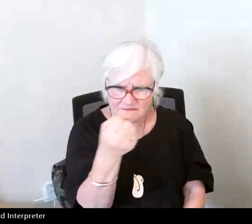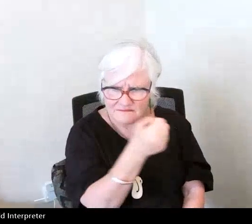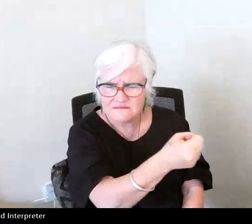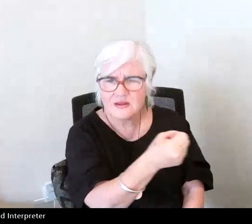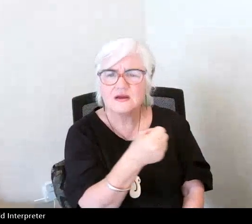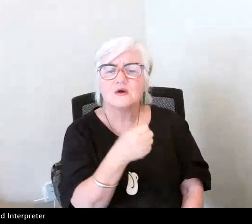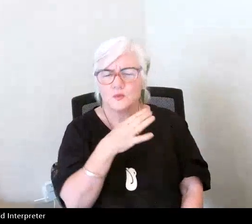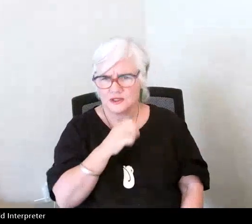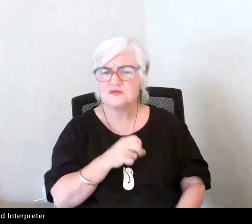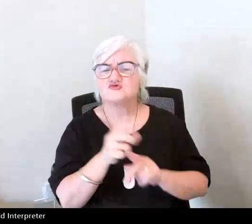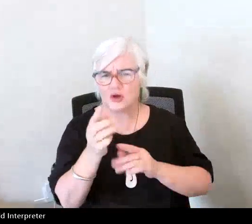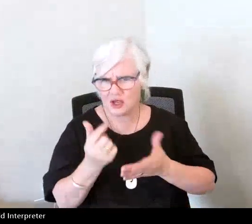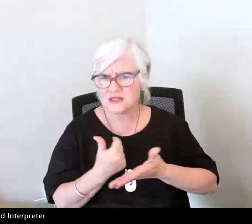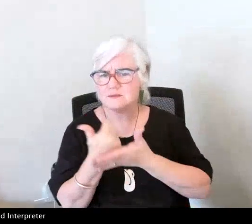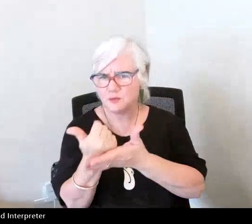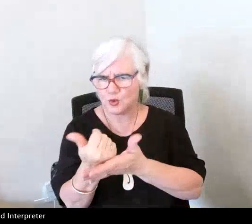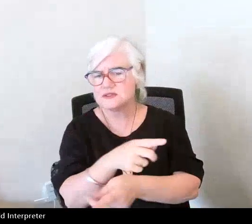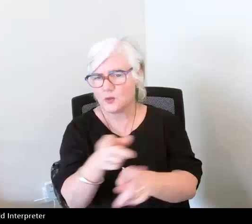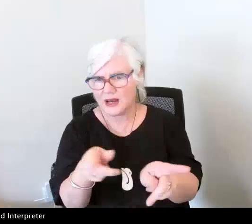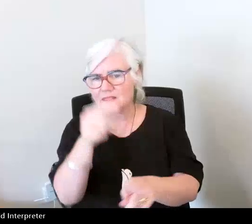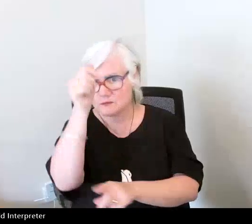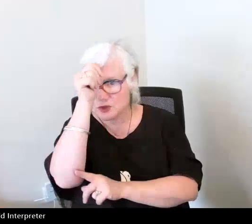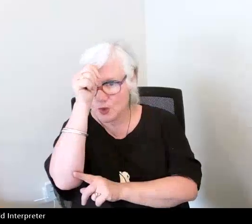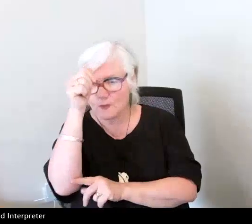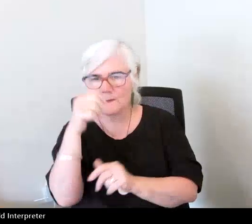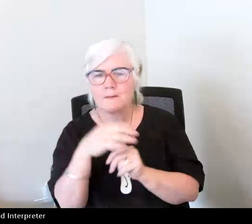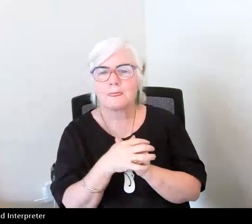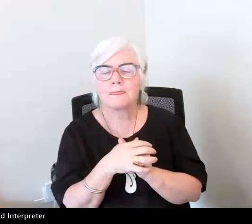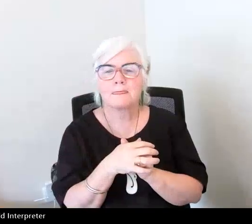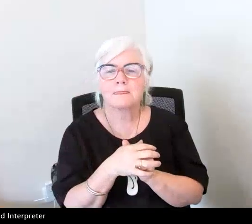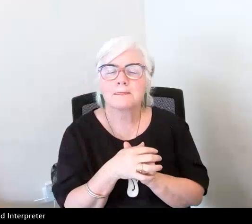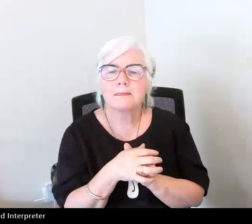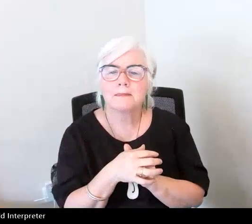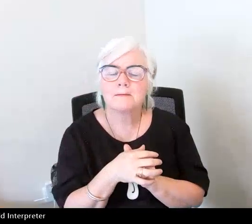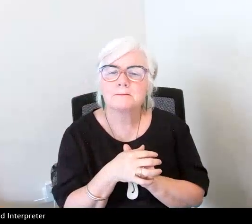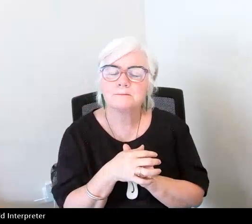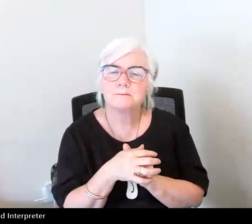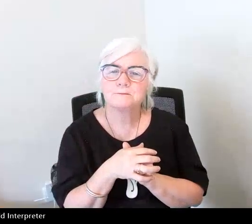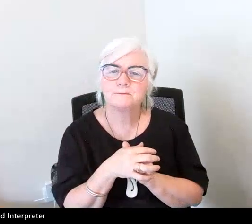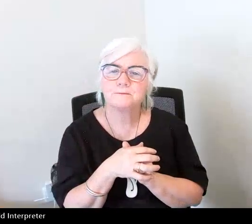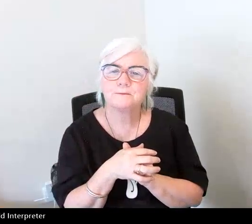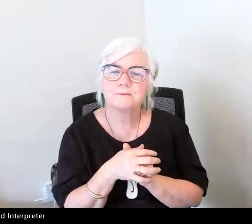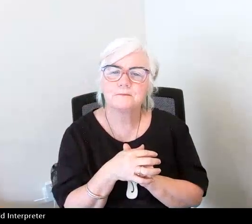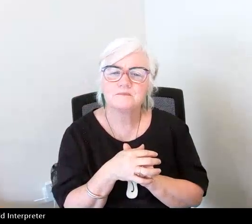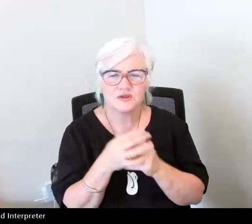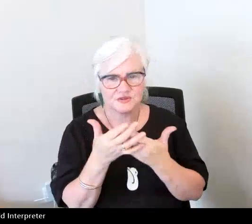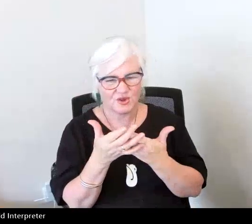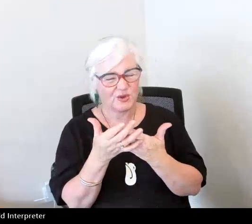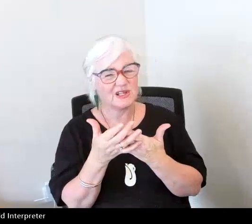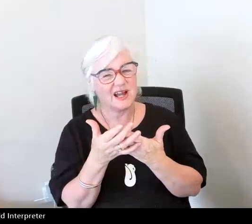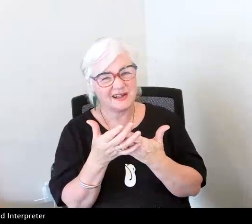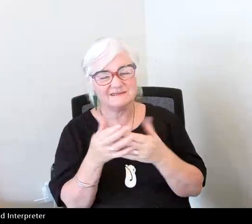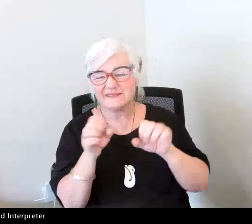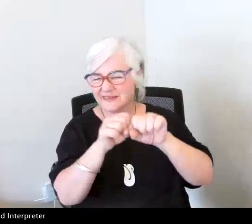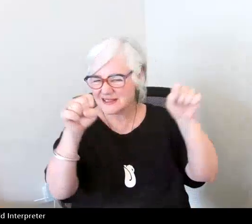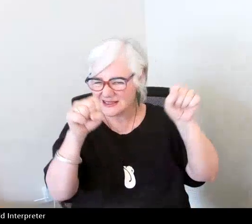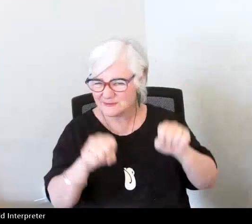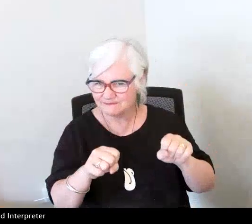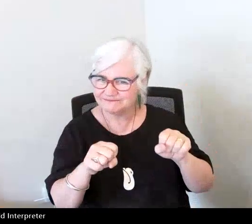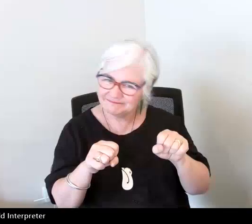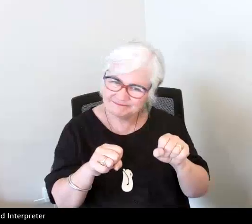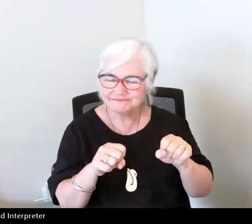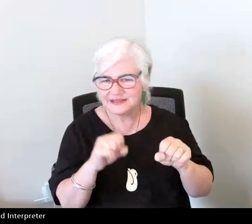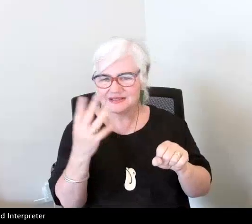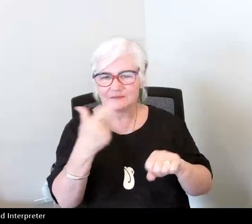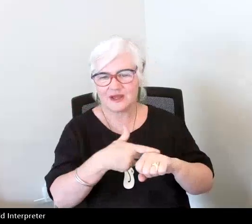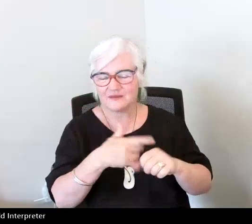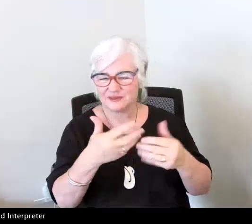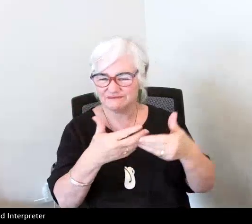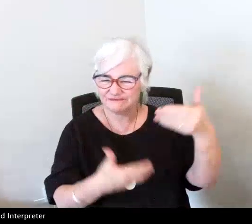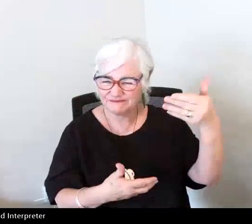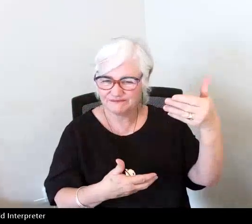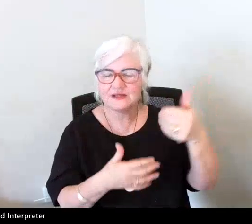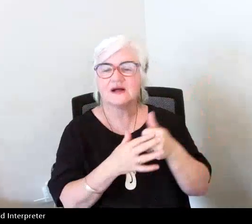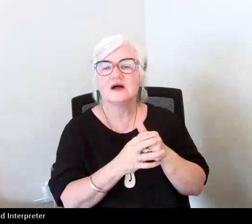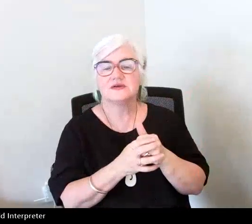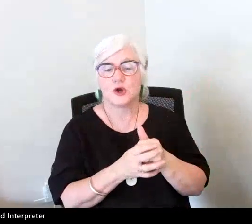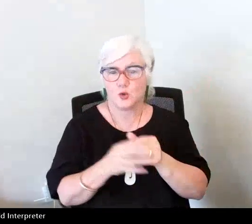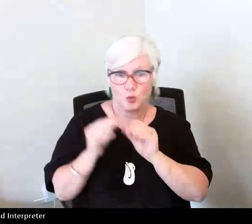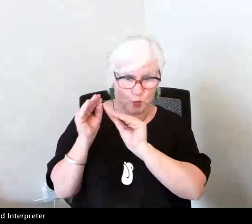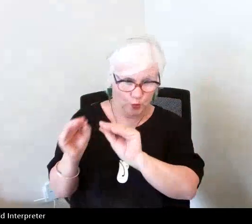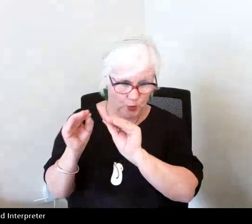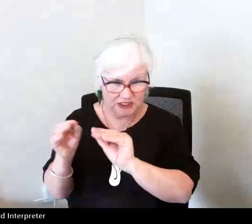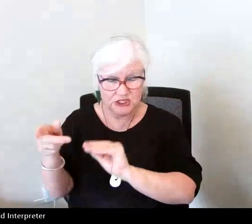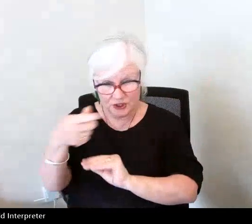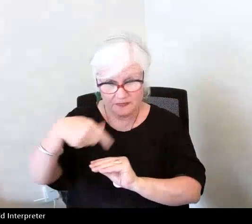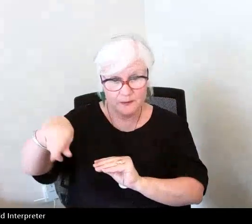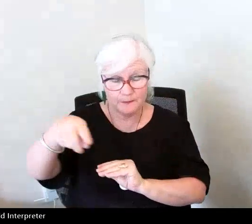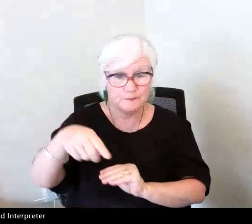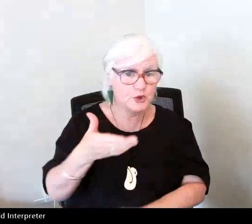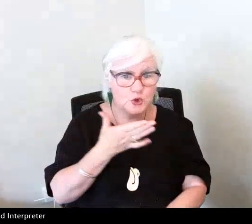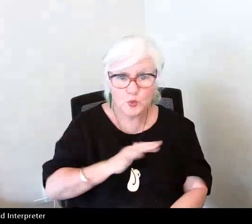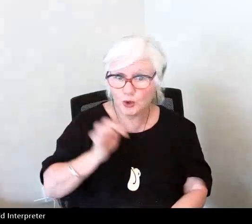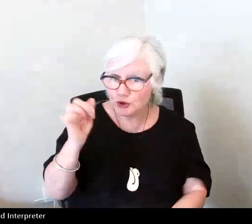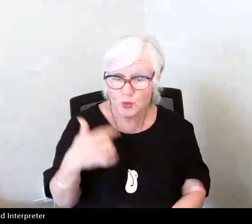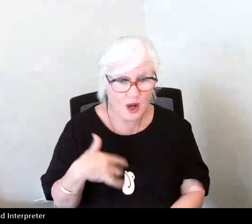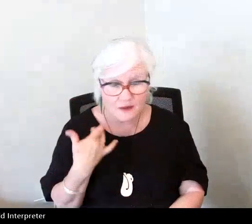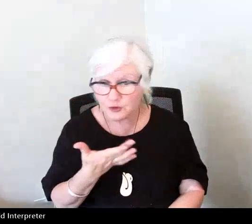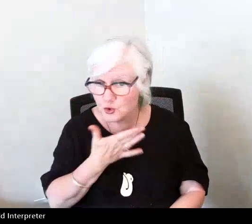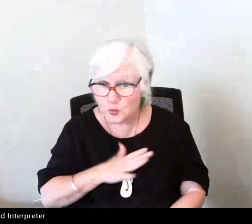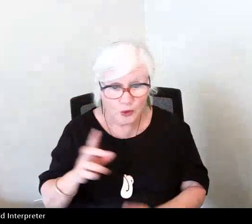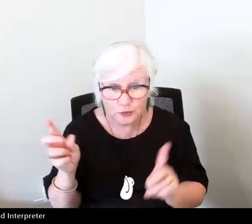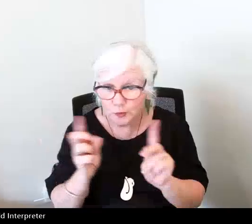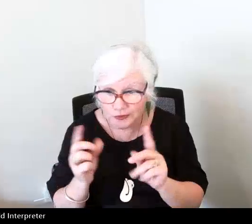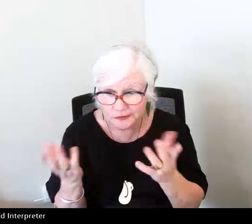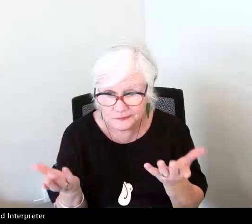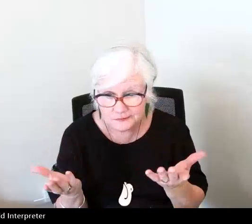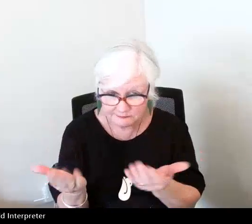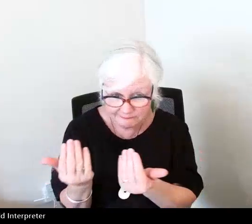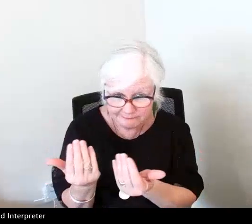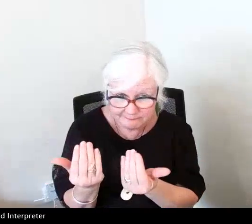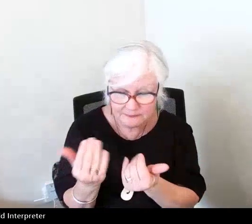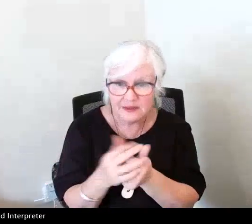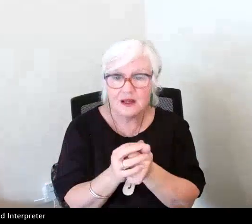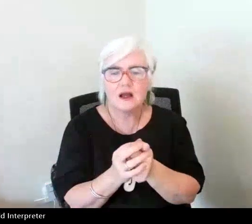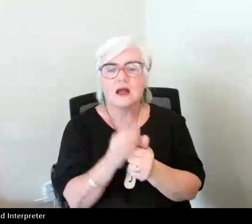This is where the things is not that flash with the system, so we try to talk to them,